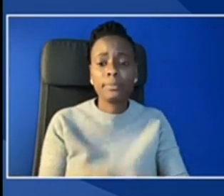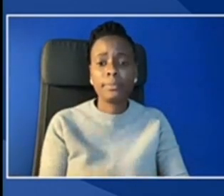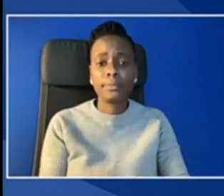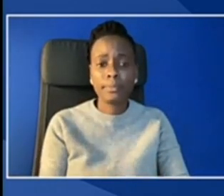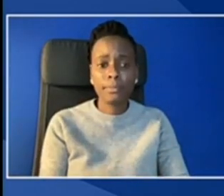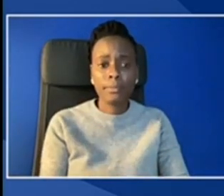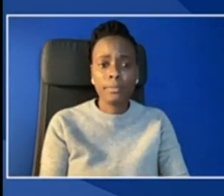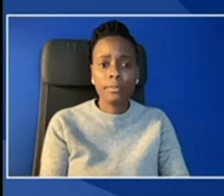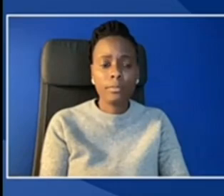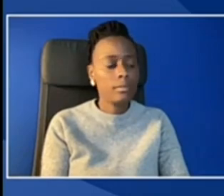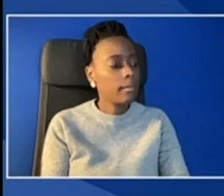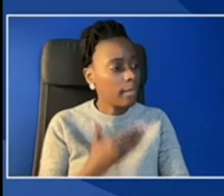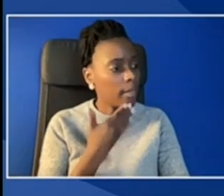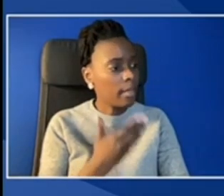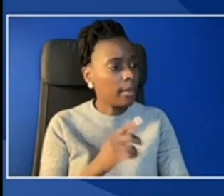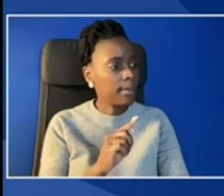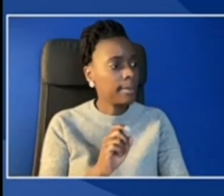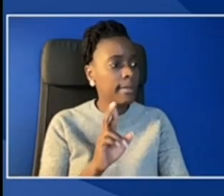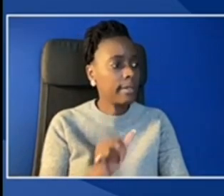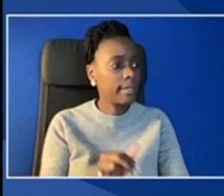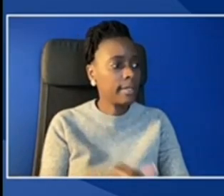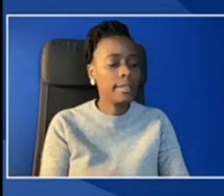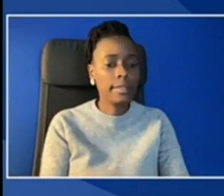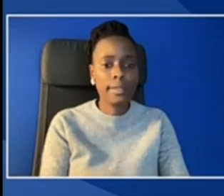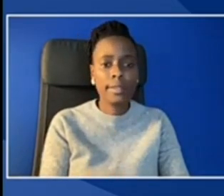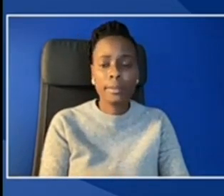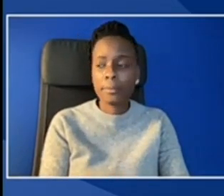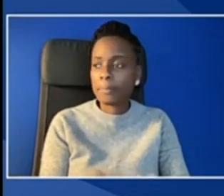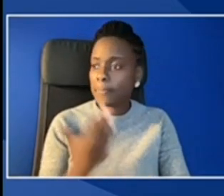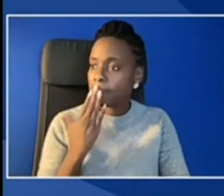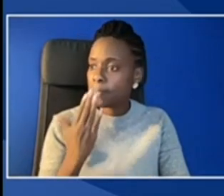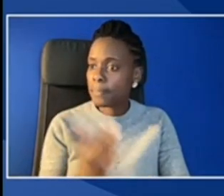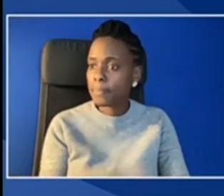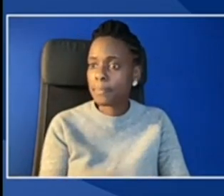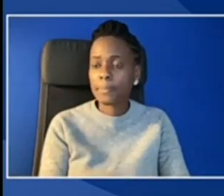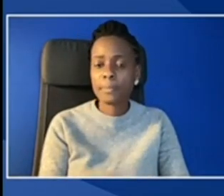Thank you, Terry. Thank you. Brady, who do we have next?